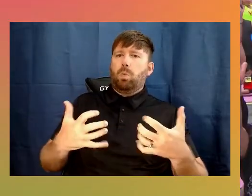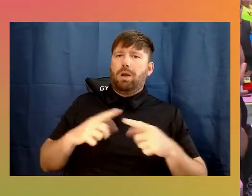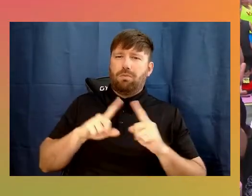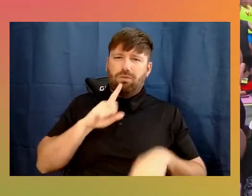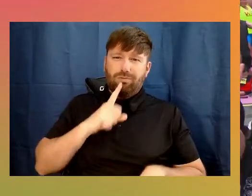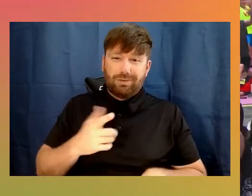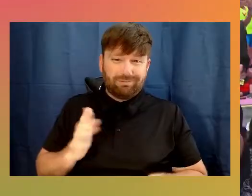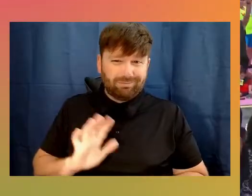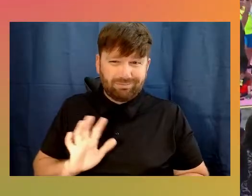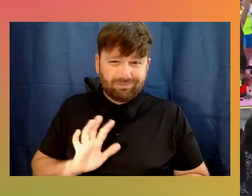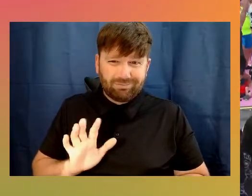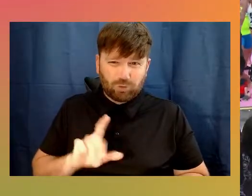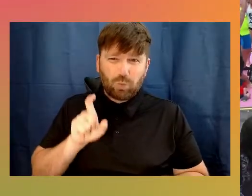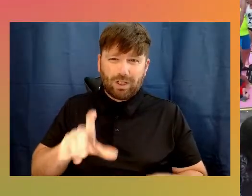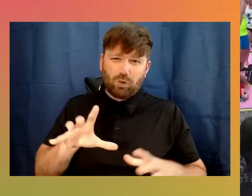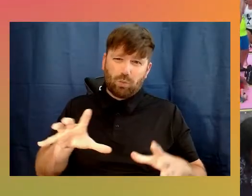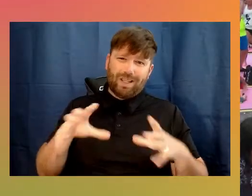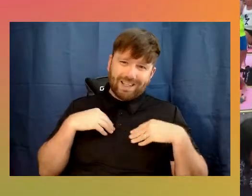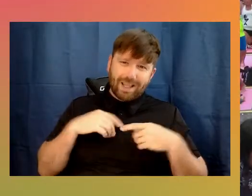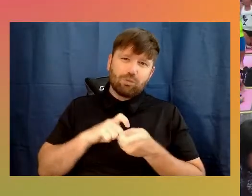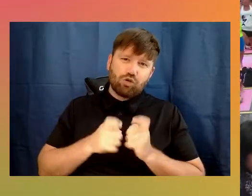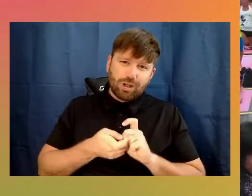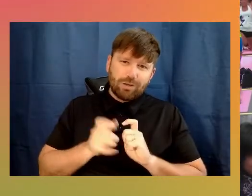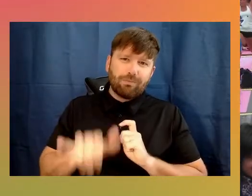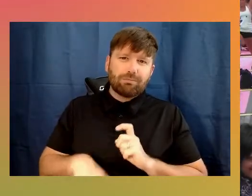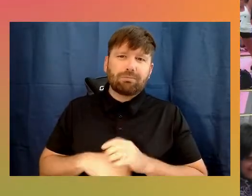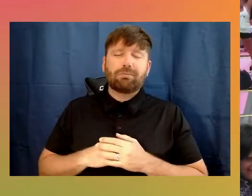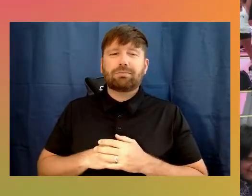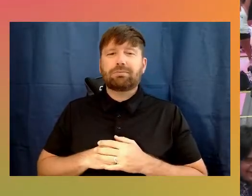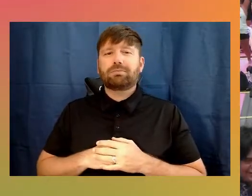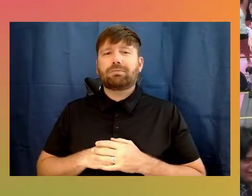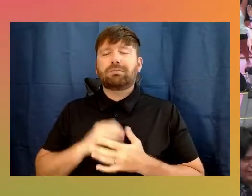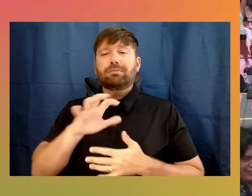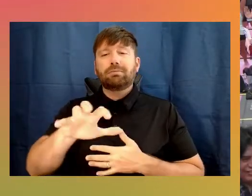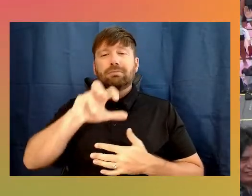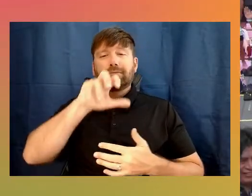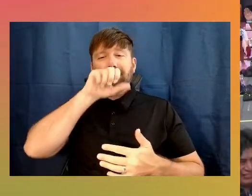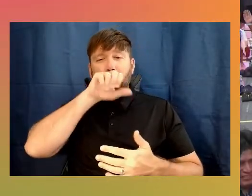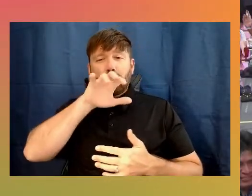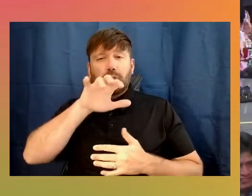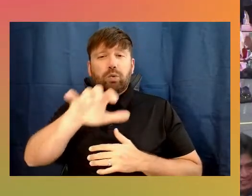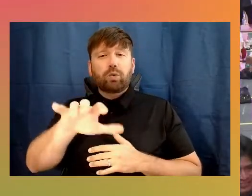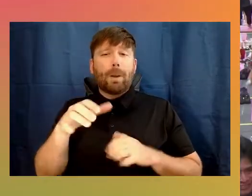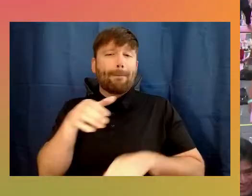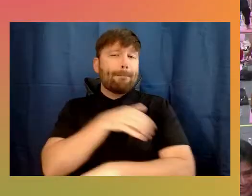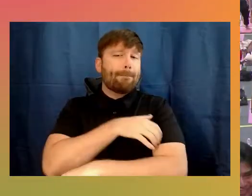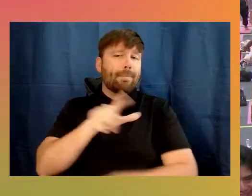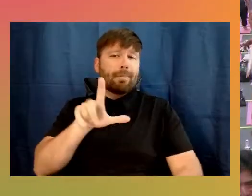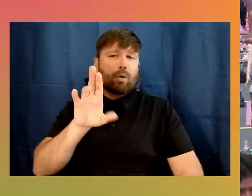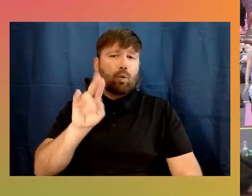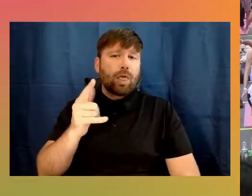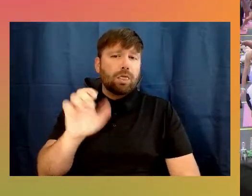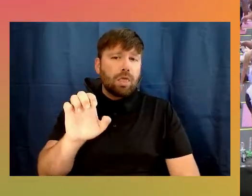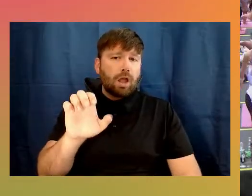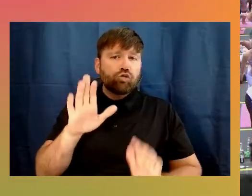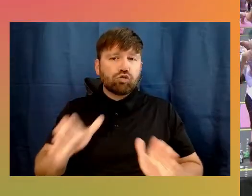CHANGE. WE WANT TO KNOW WHAT TO EXPECT. BUT MAYBE WE JUST START TO LEAN